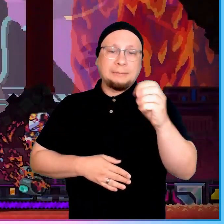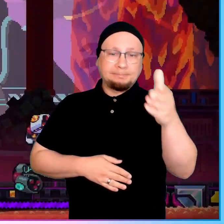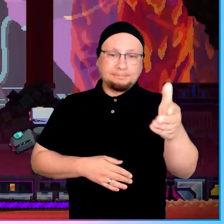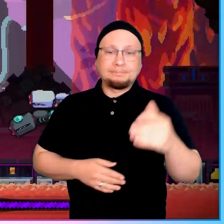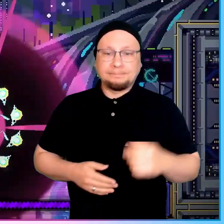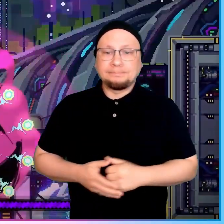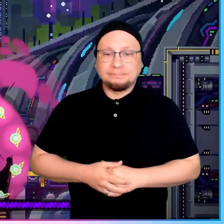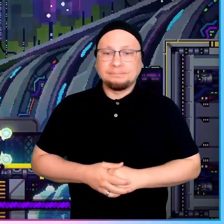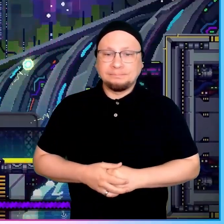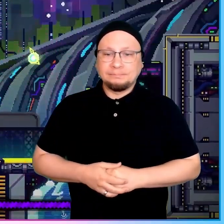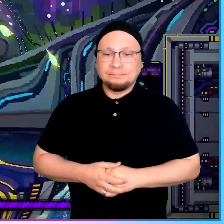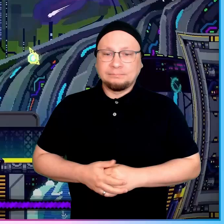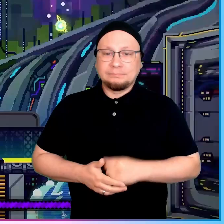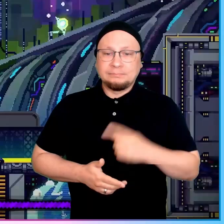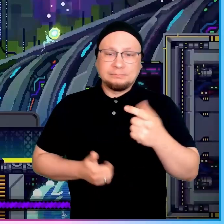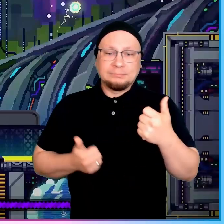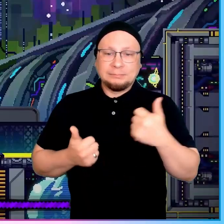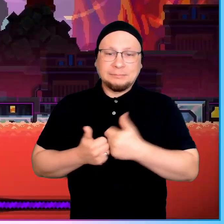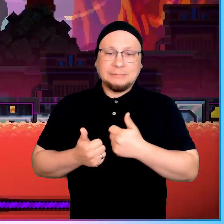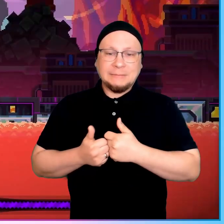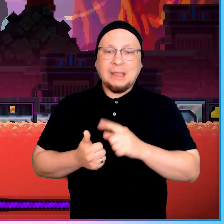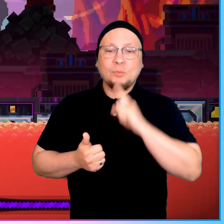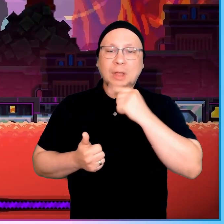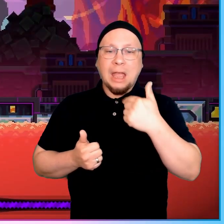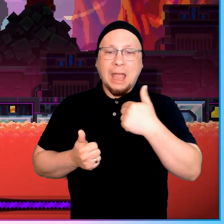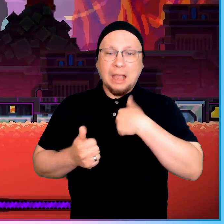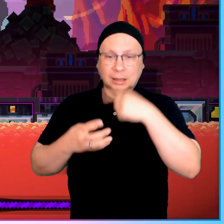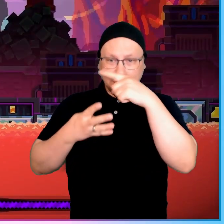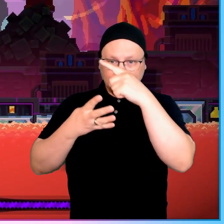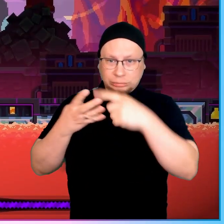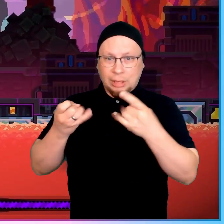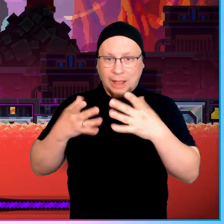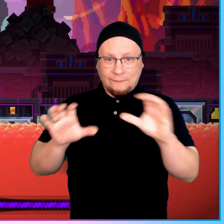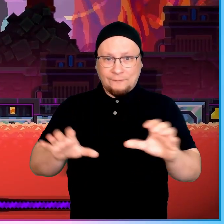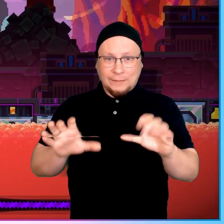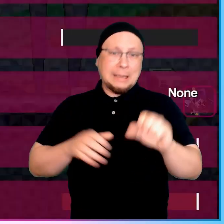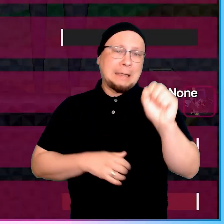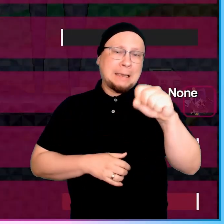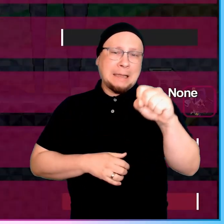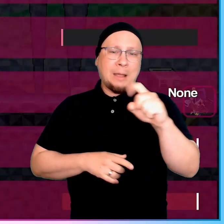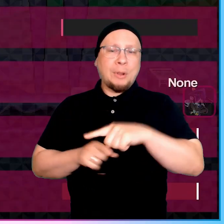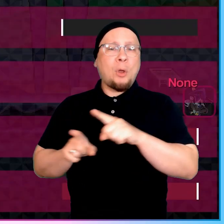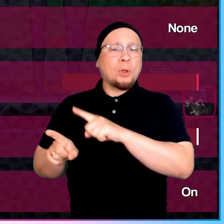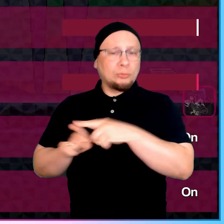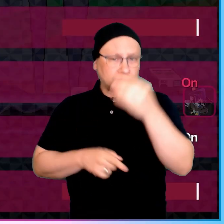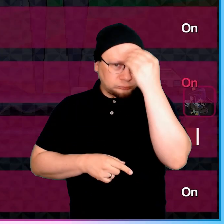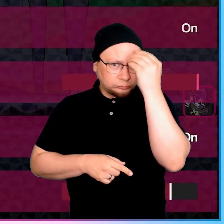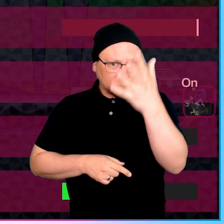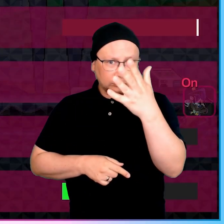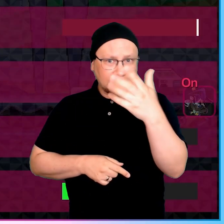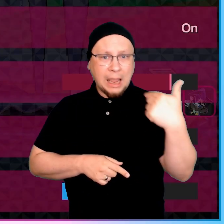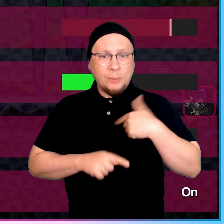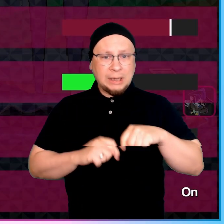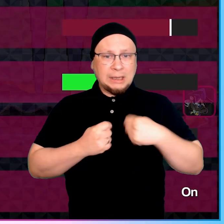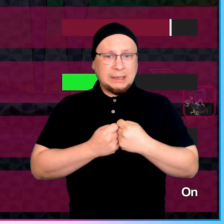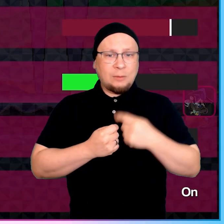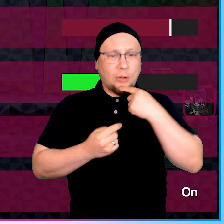Elsie isn’t just packed with hyphenated genre tags and technicolour action, however. The Knight Shift team have been hard at work to provide a host of accessibility